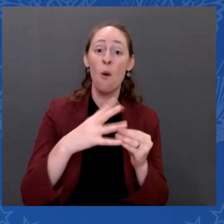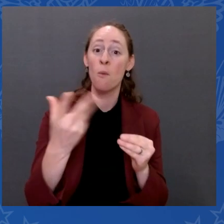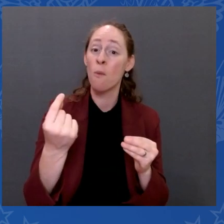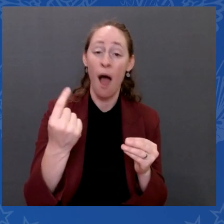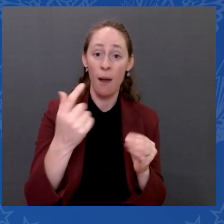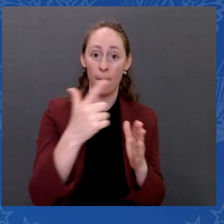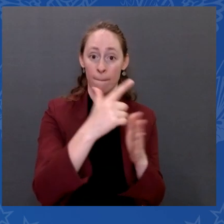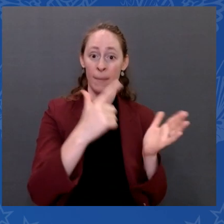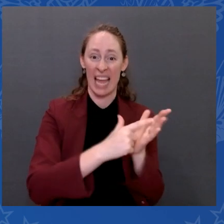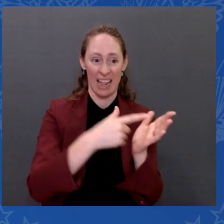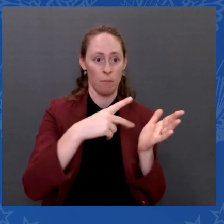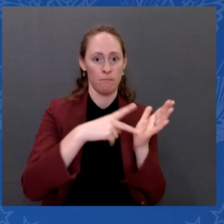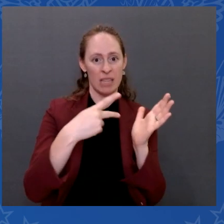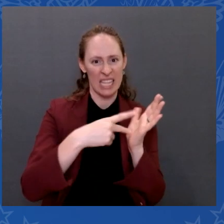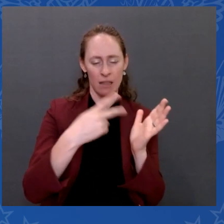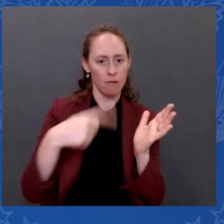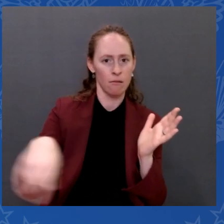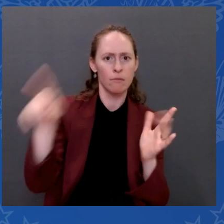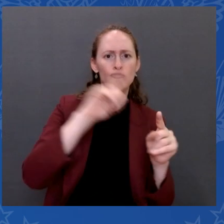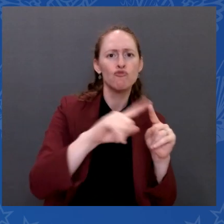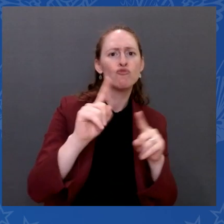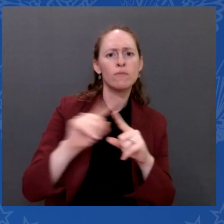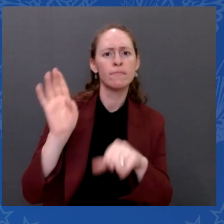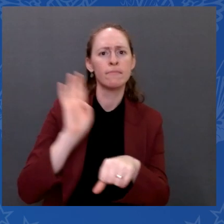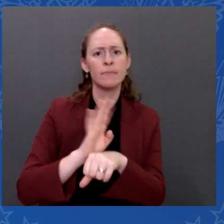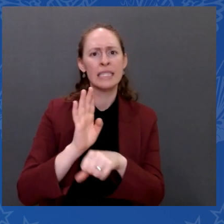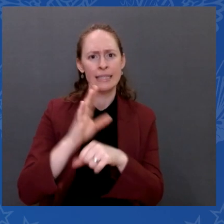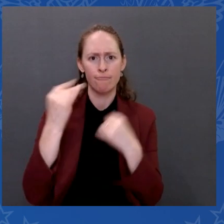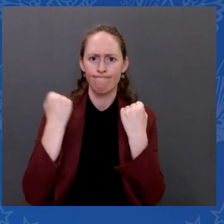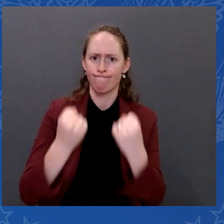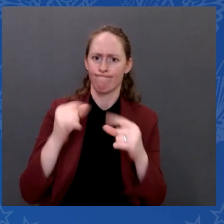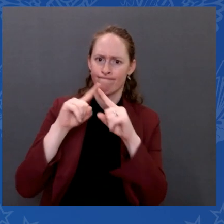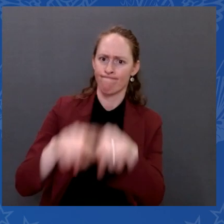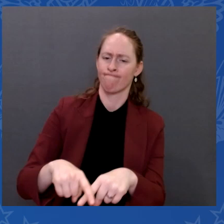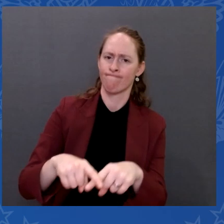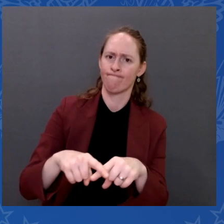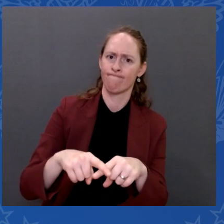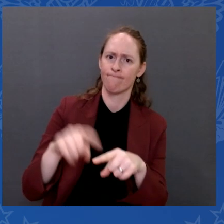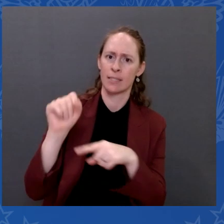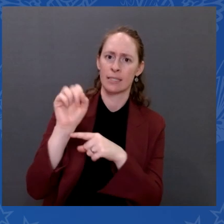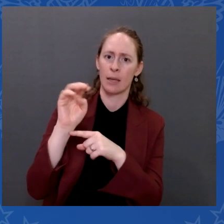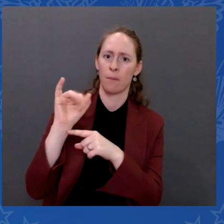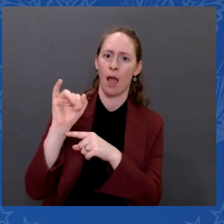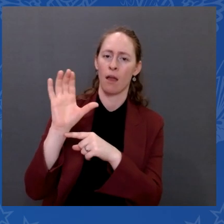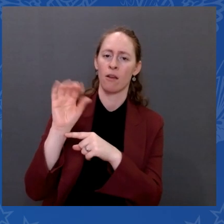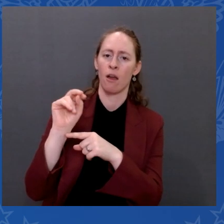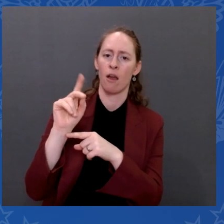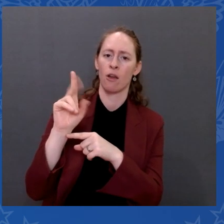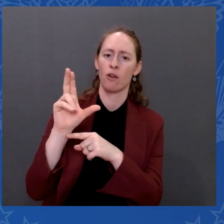are simply unable to acquire them ever again. So, this bill is a key part of rebuilding